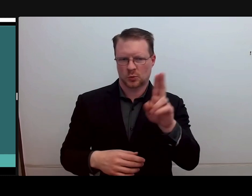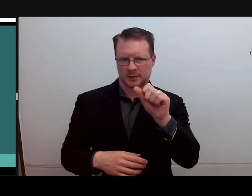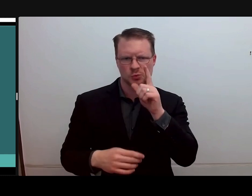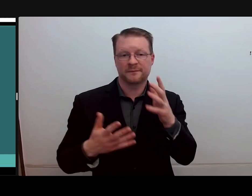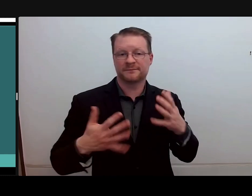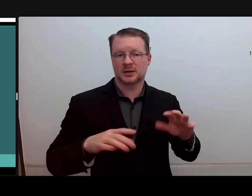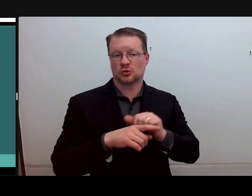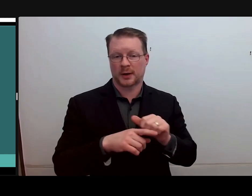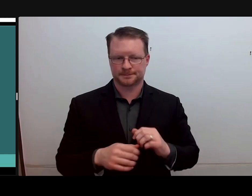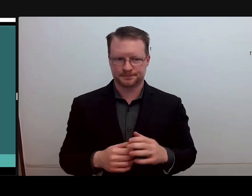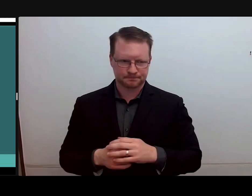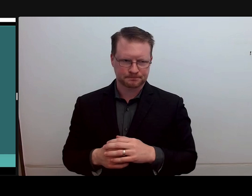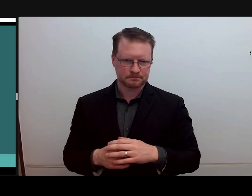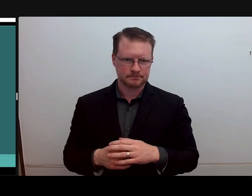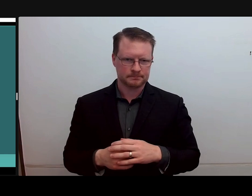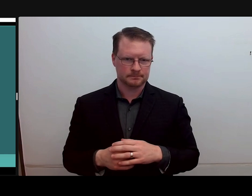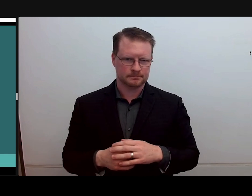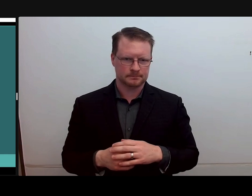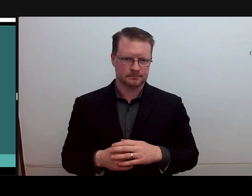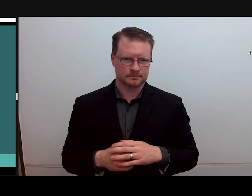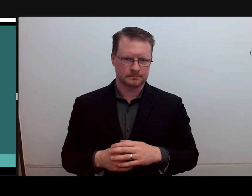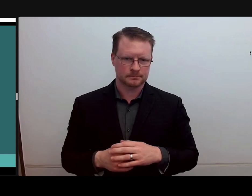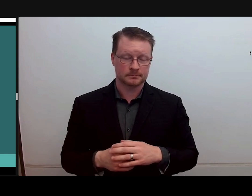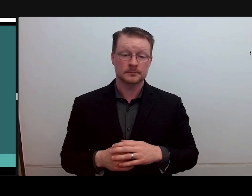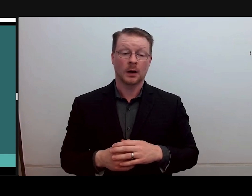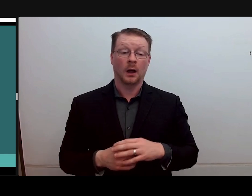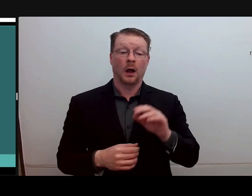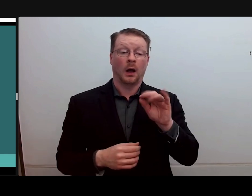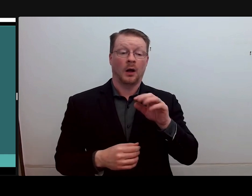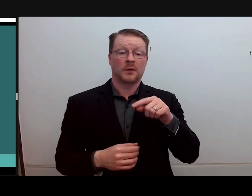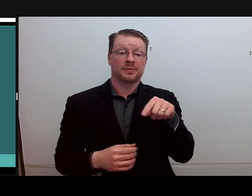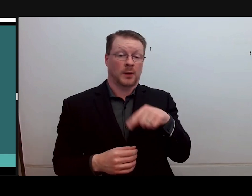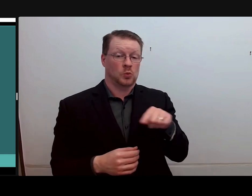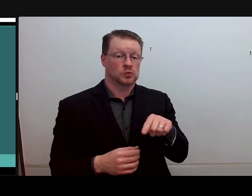of physicians across the United States, those who have finished their training.